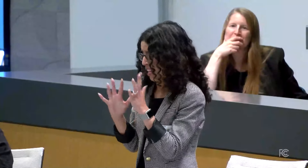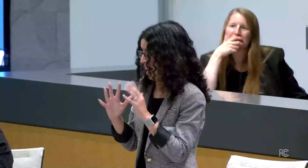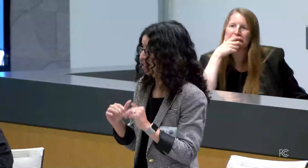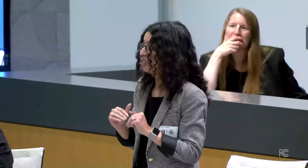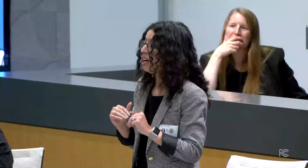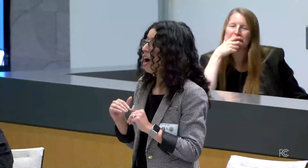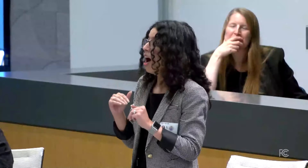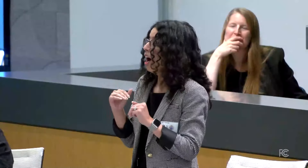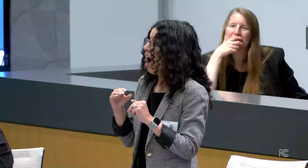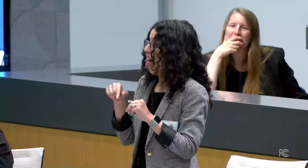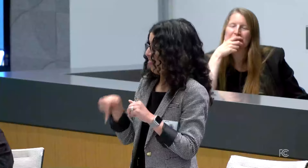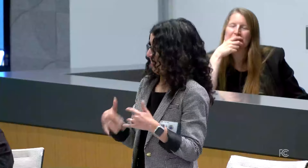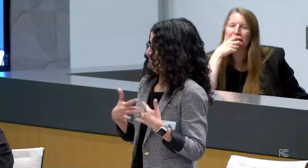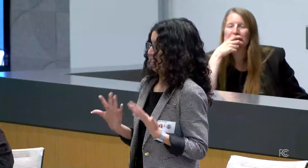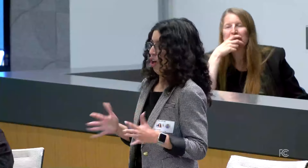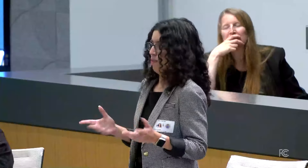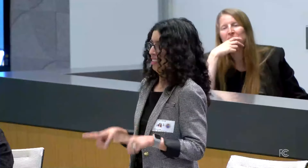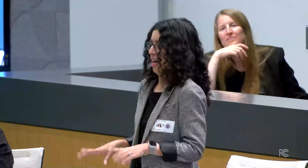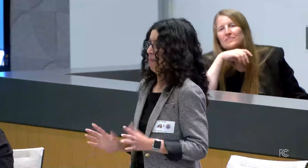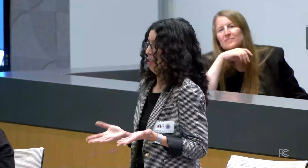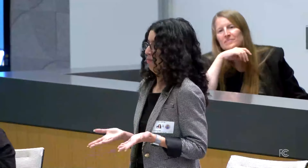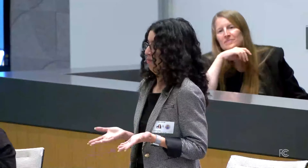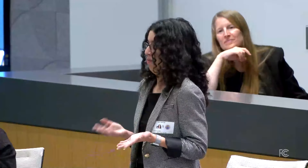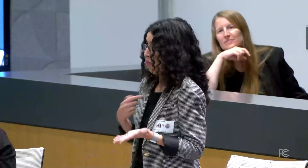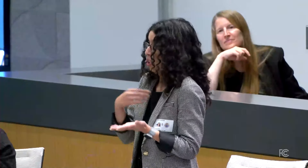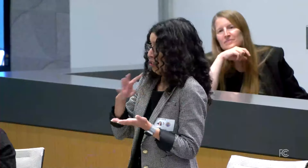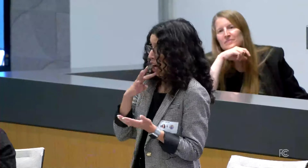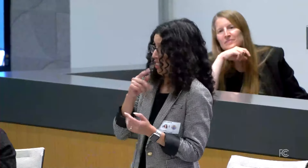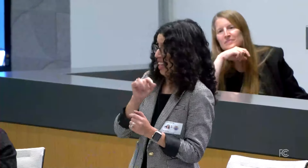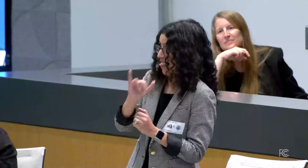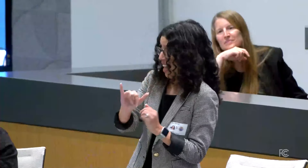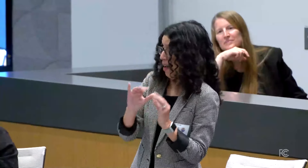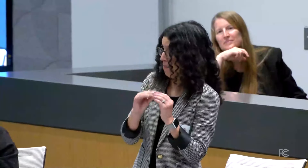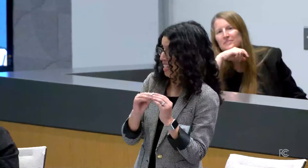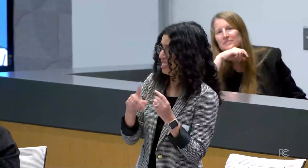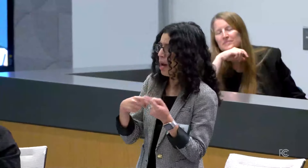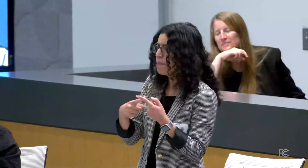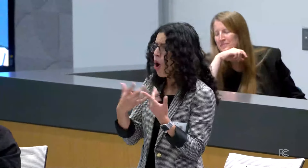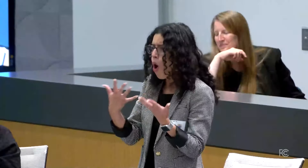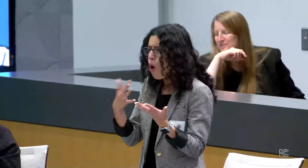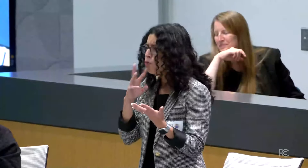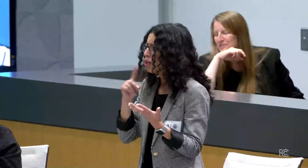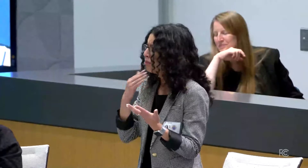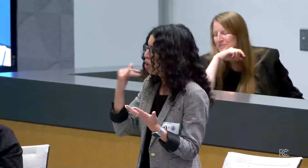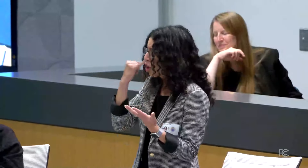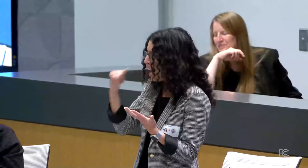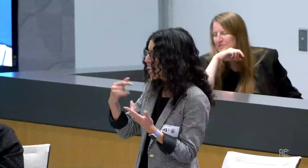CORDANO, ANNMARIE AND I ACTUALLY MET WITH THE CHAIRWOMAN ROSENWORCEL. AND IT WAS NOT JUST THAT